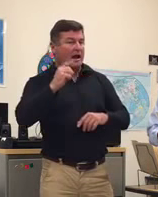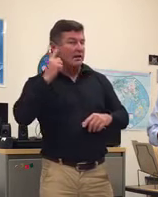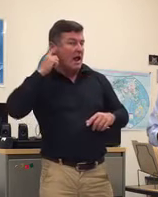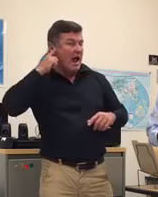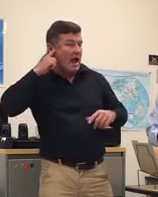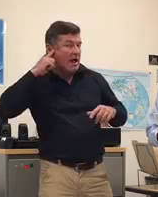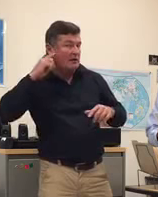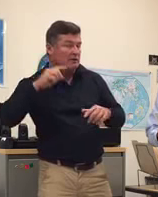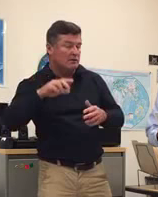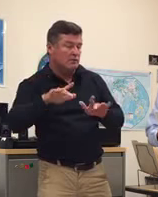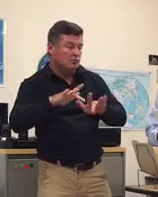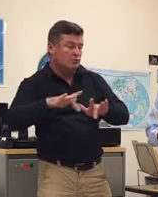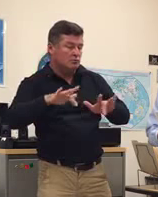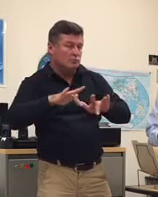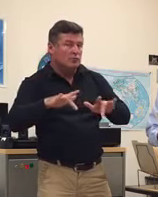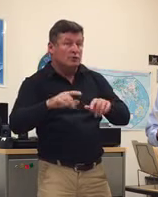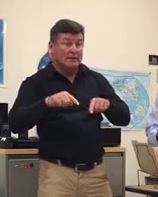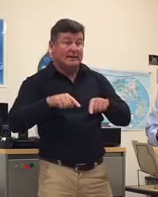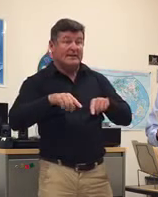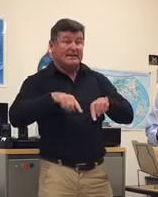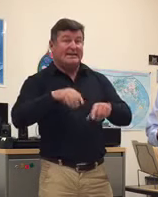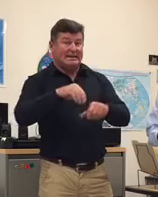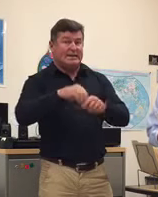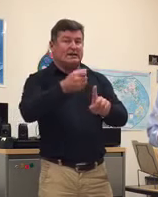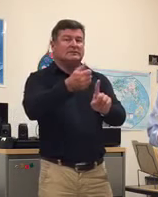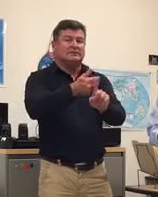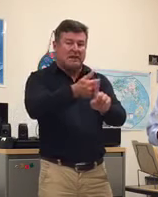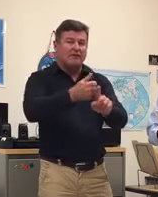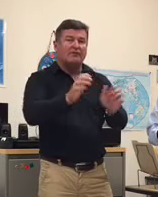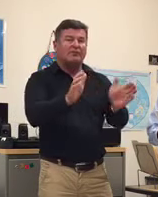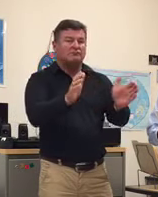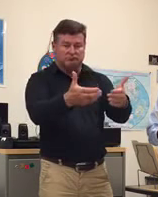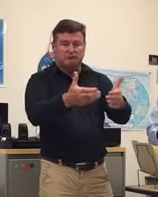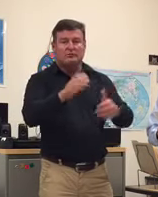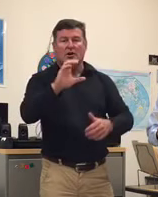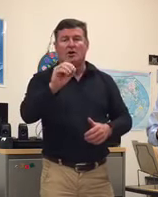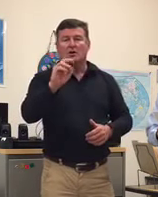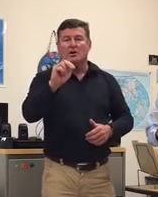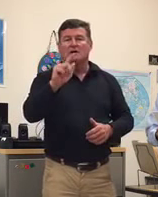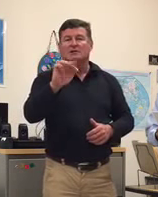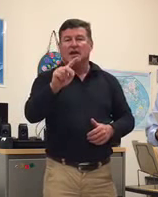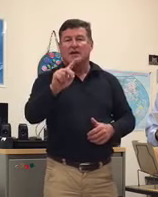and audio recording in that self contained classroom. It's important to know that there are some